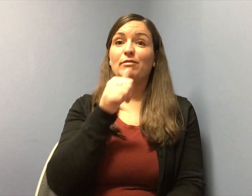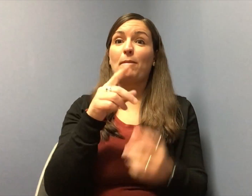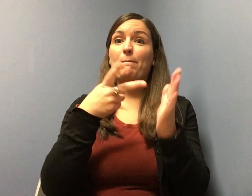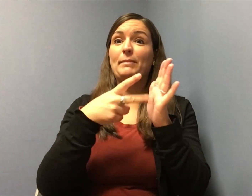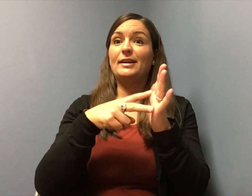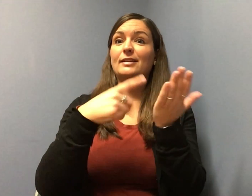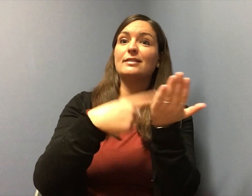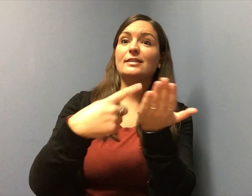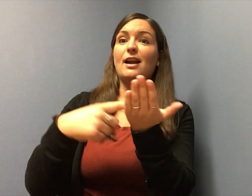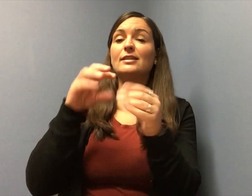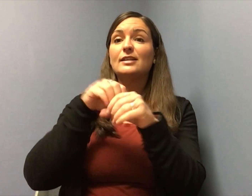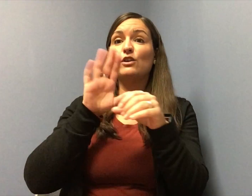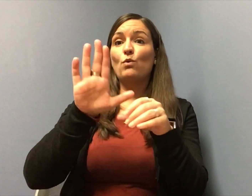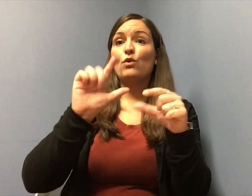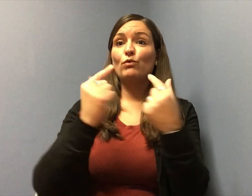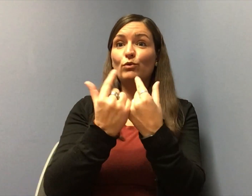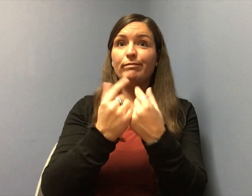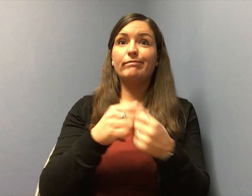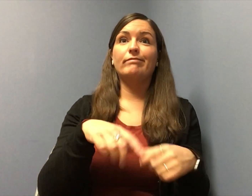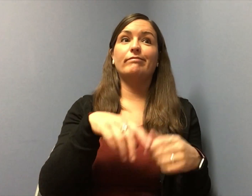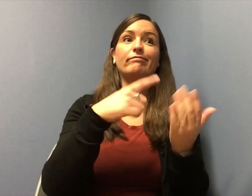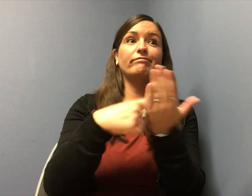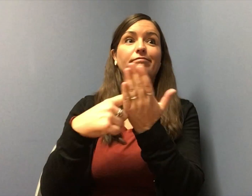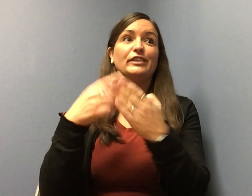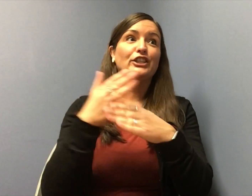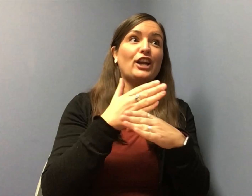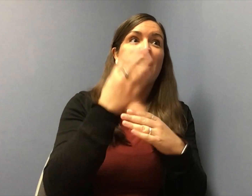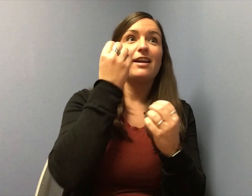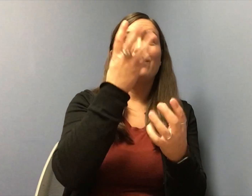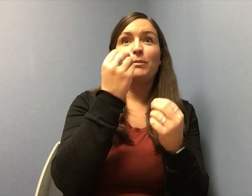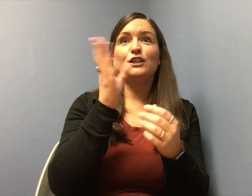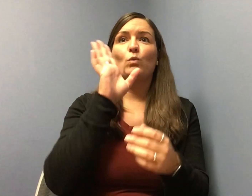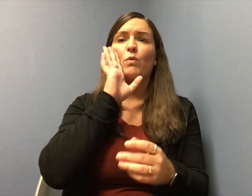meaning that anything discussed during your group,